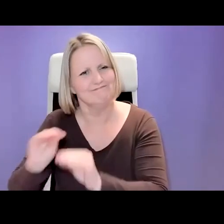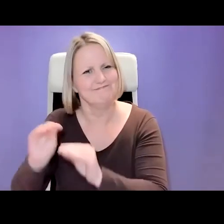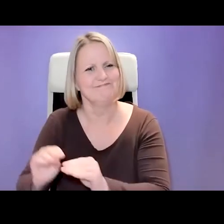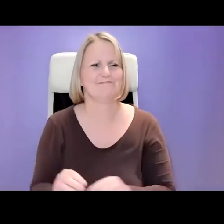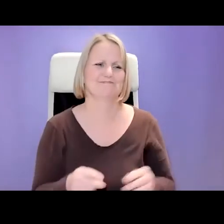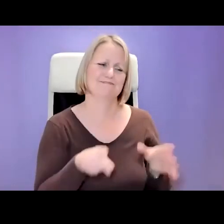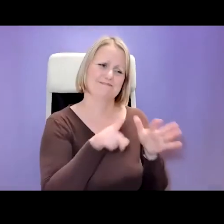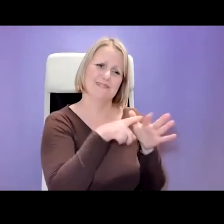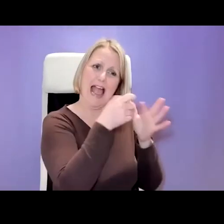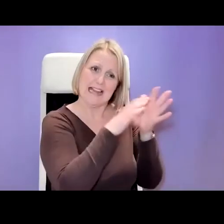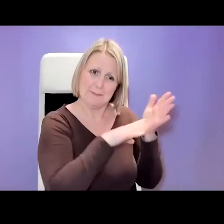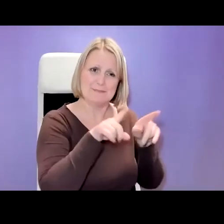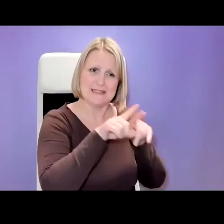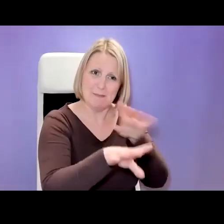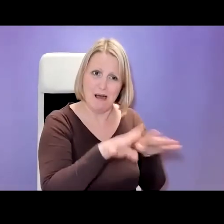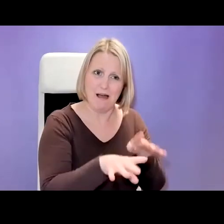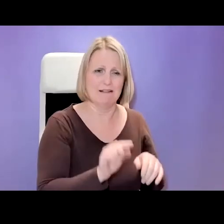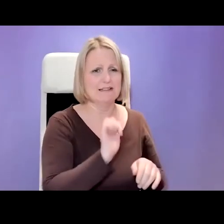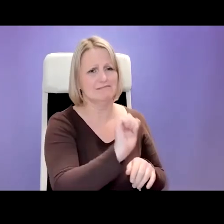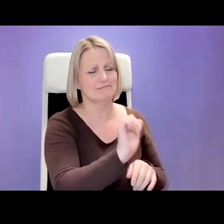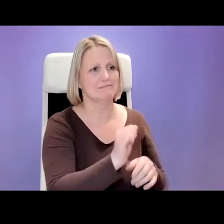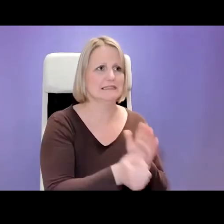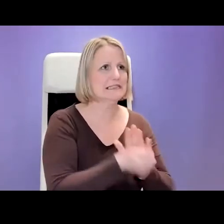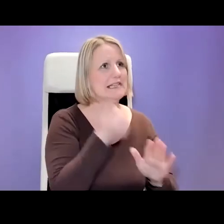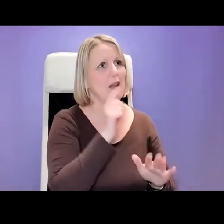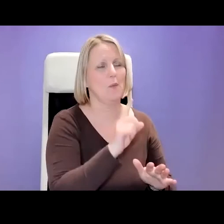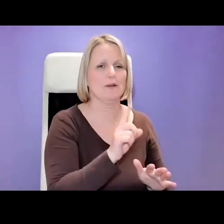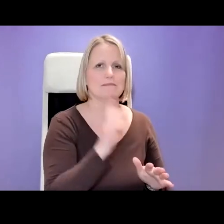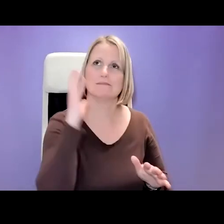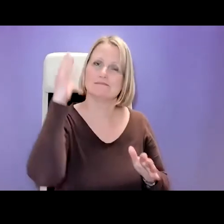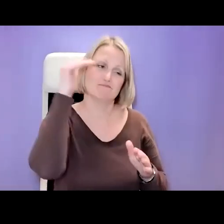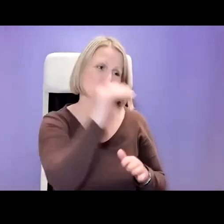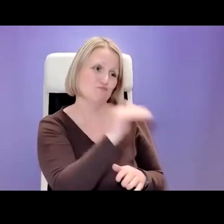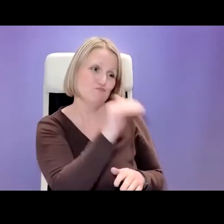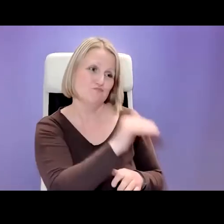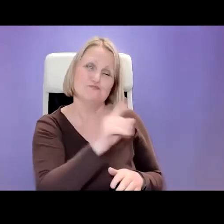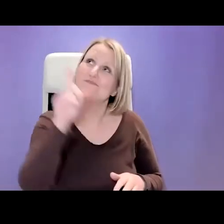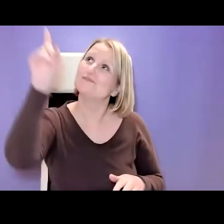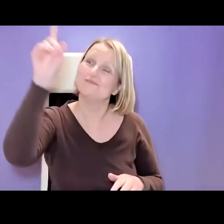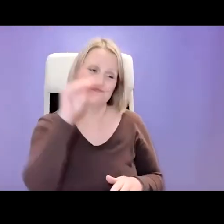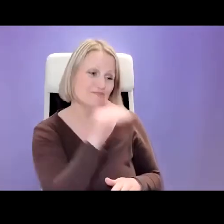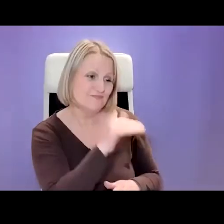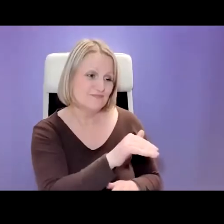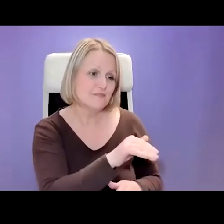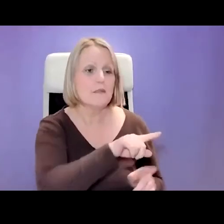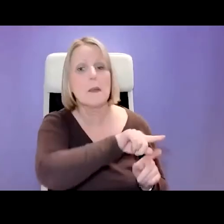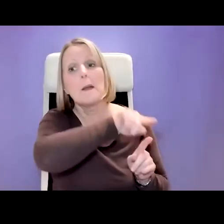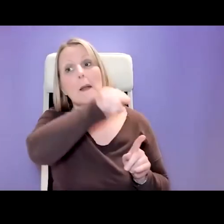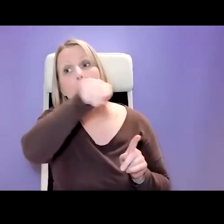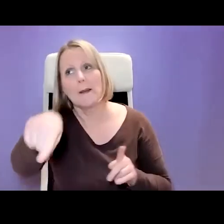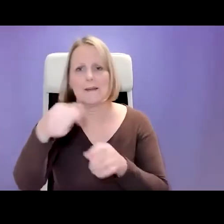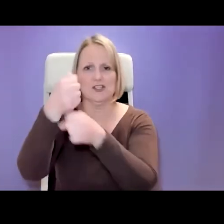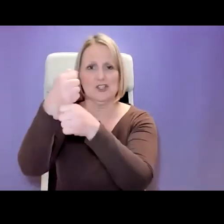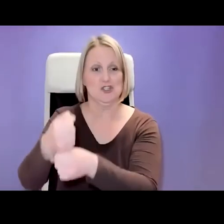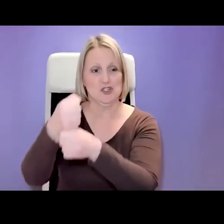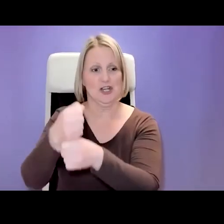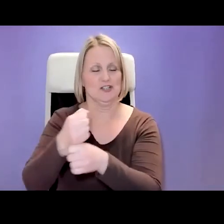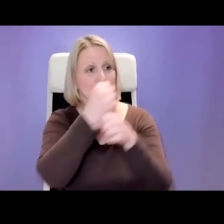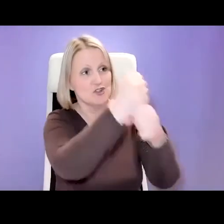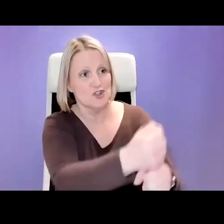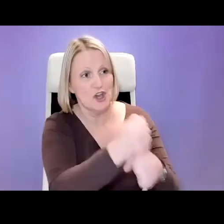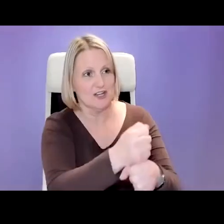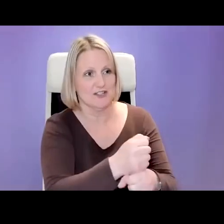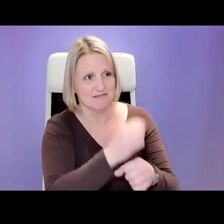or his being dependent on one-to-one accompaniment the Spirit was calling Adam to challenge that congregation in very specific ways and thanks be to God Adam listened.